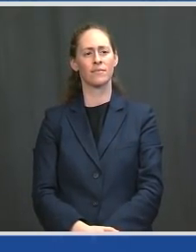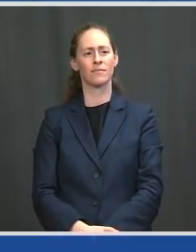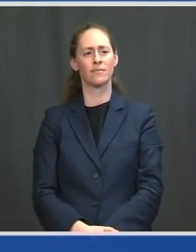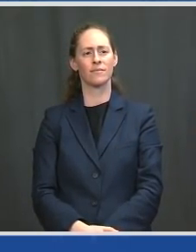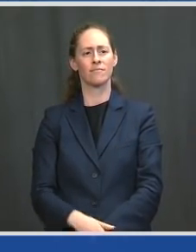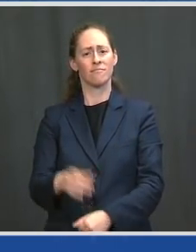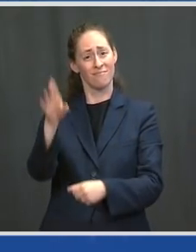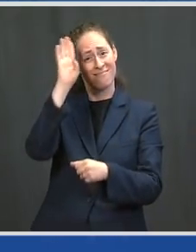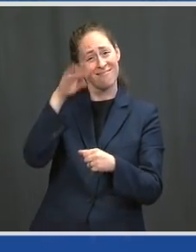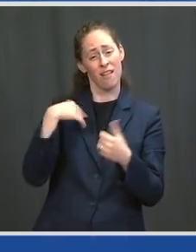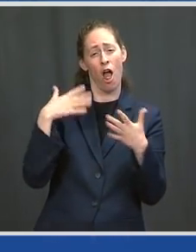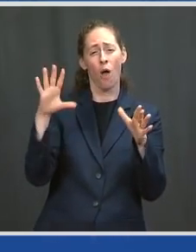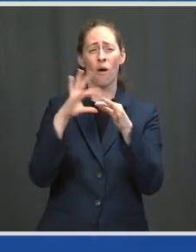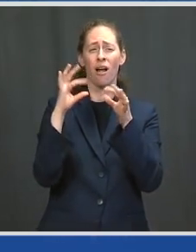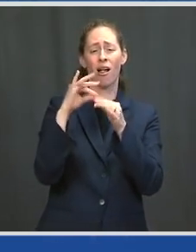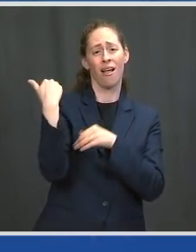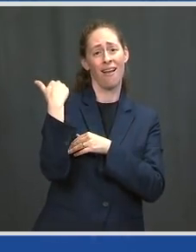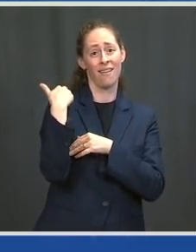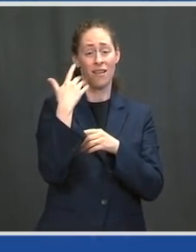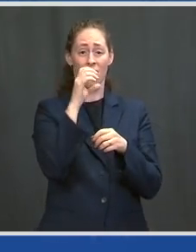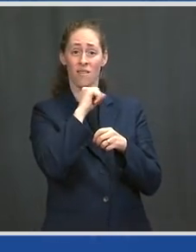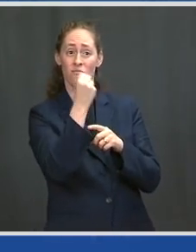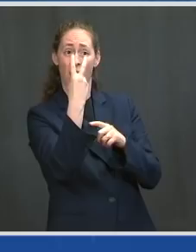Visit Vaccines.gov to find out where,